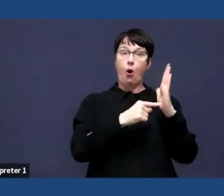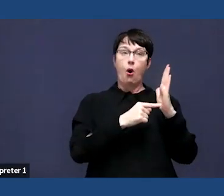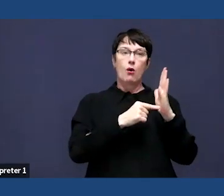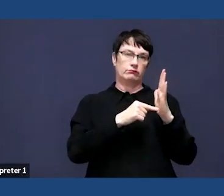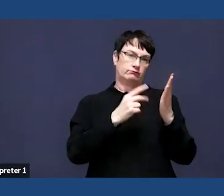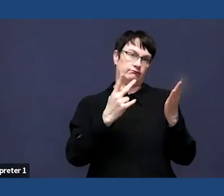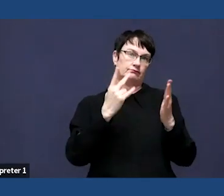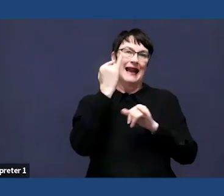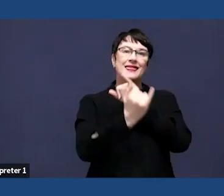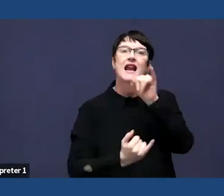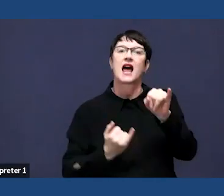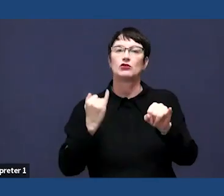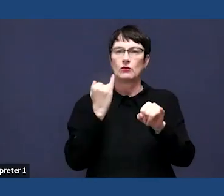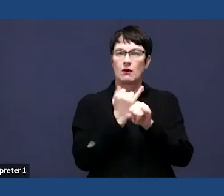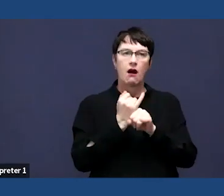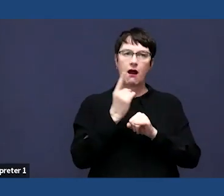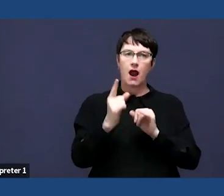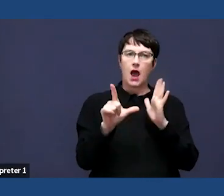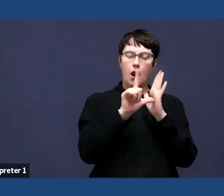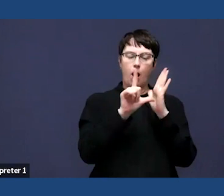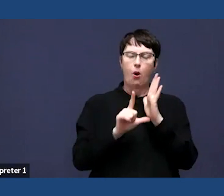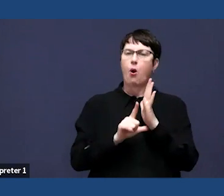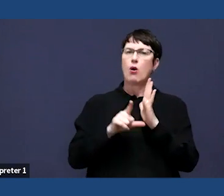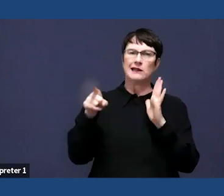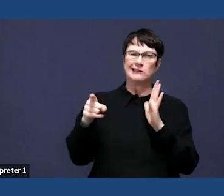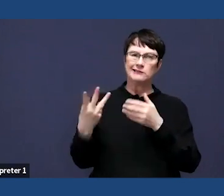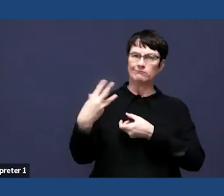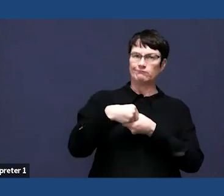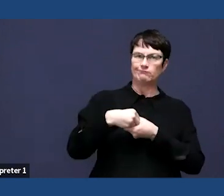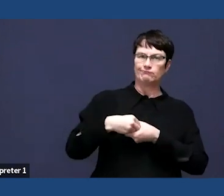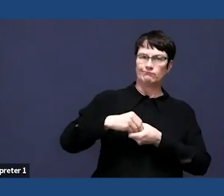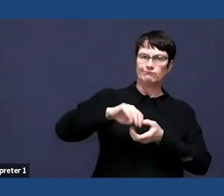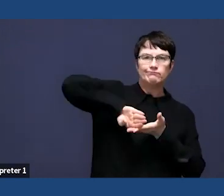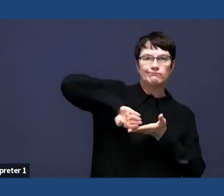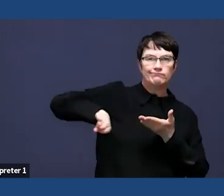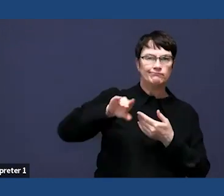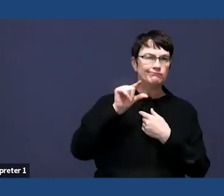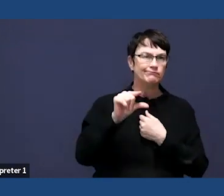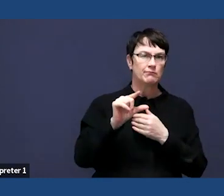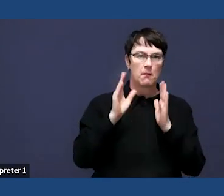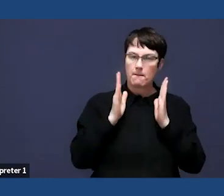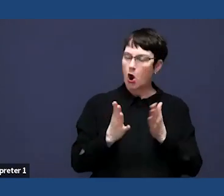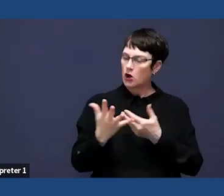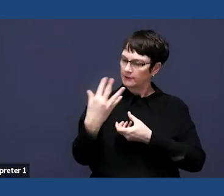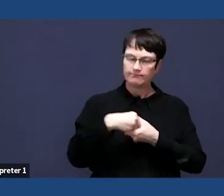Legal backup to avoid prolonged victimisation and fight against impunity.